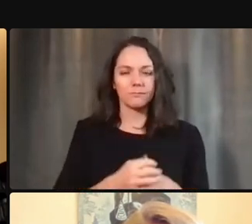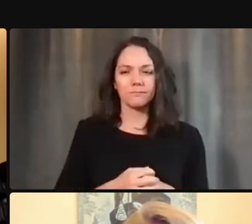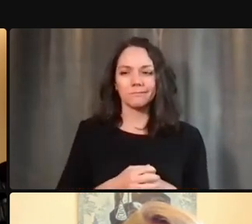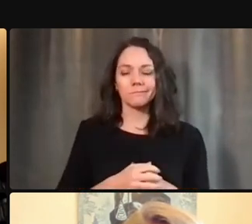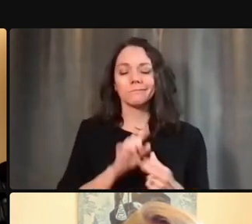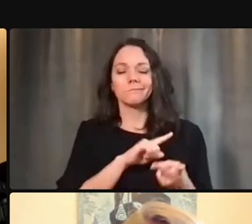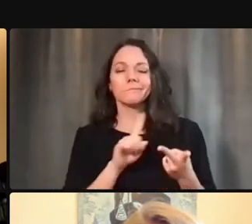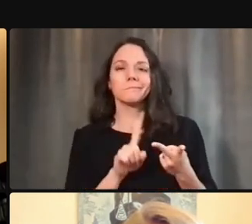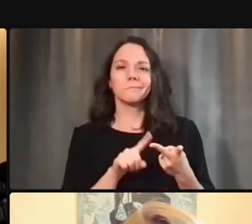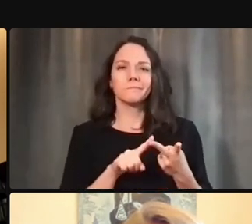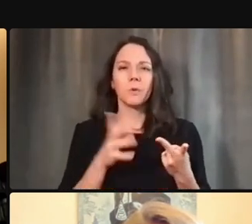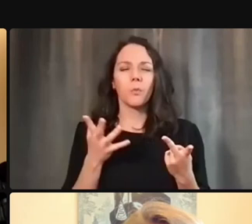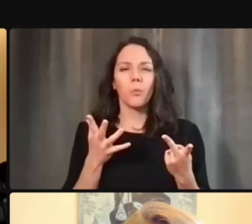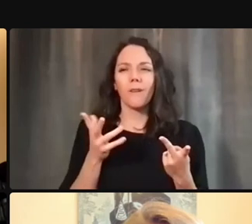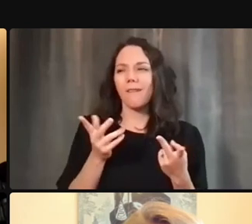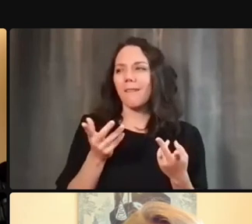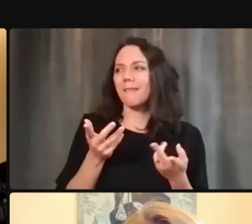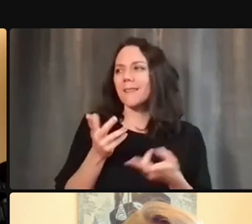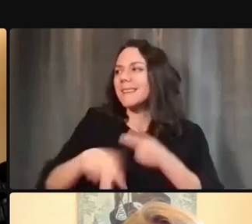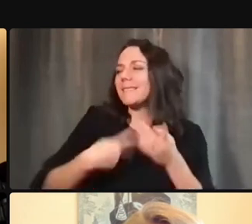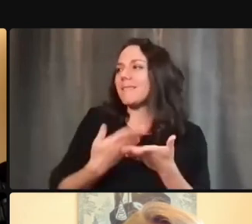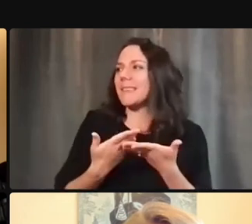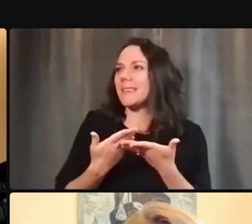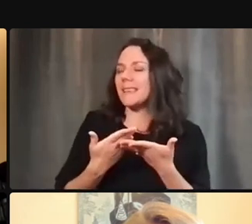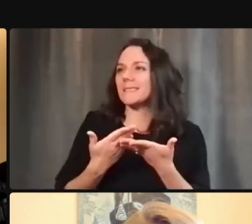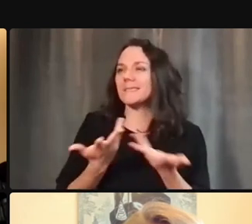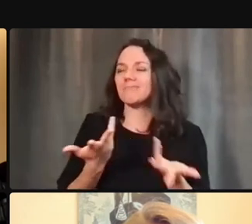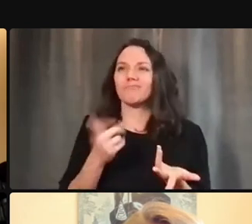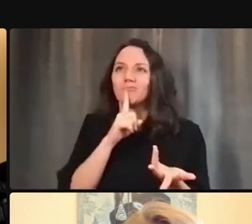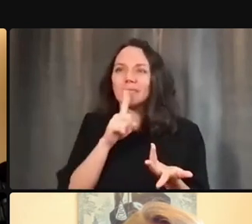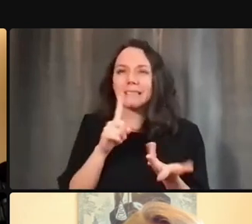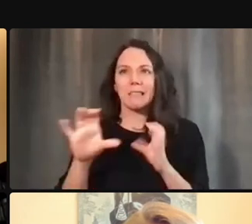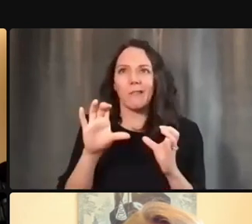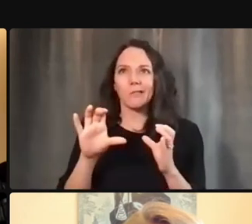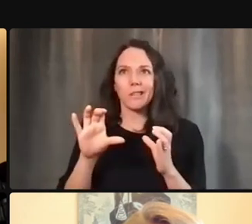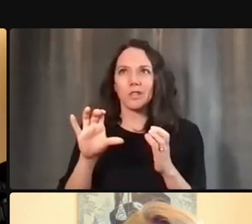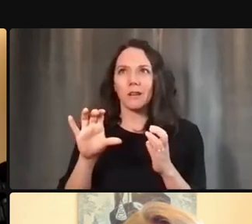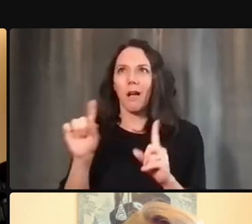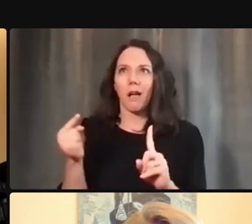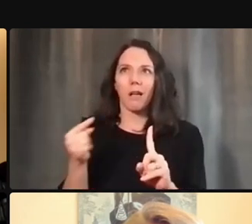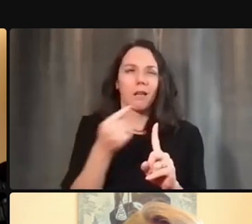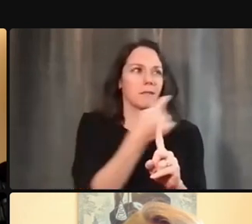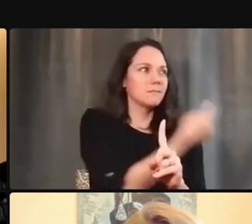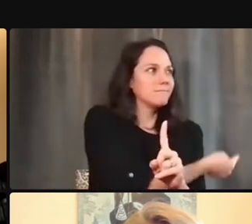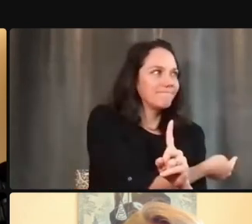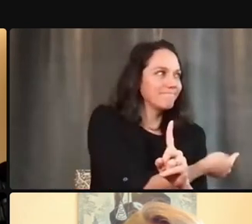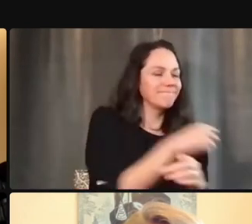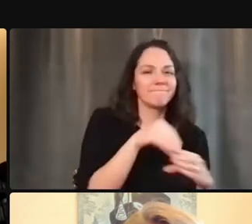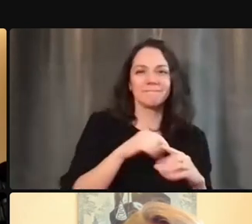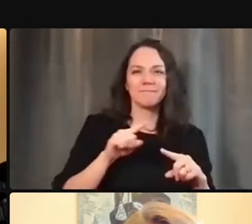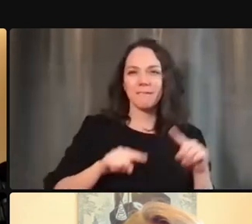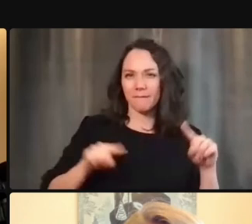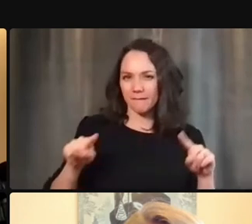conversations around that when advocating in various spaces for that?